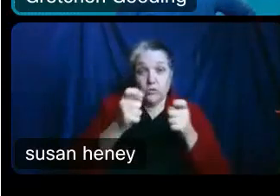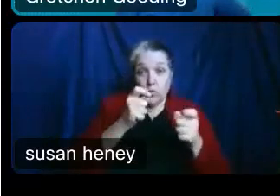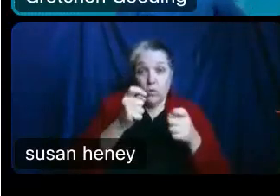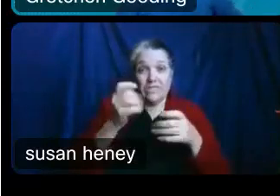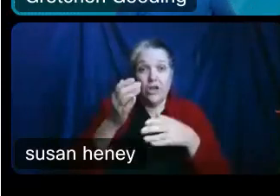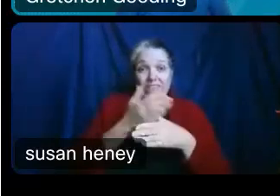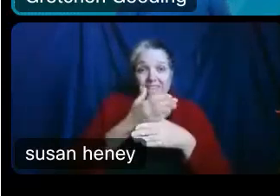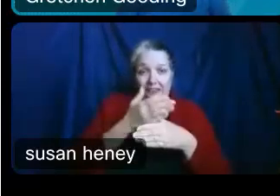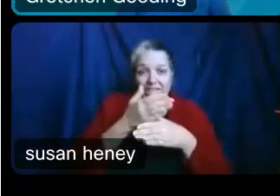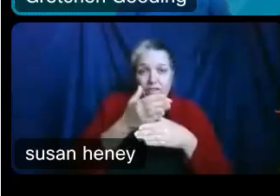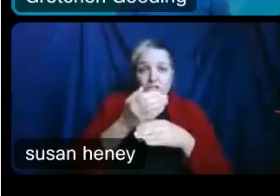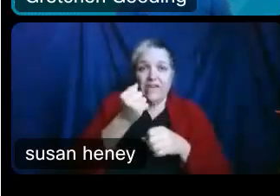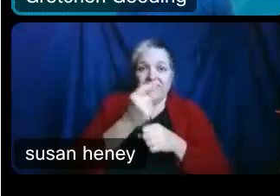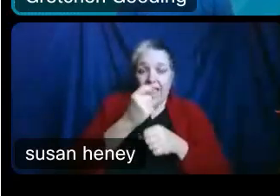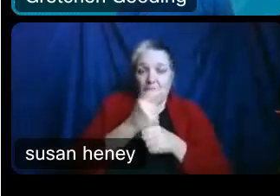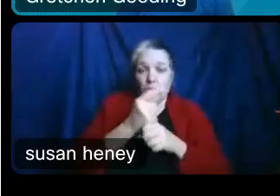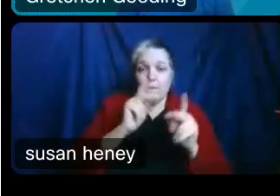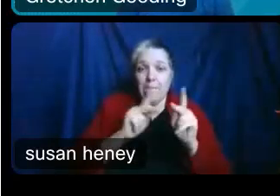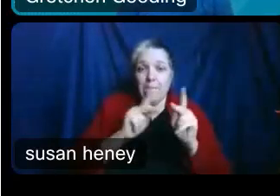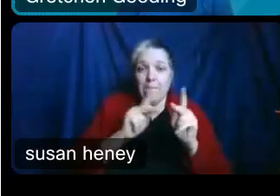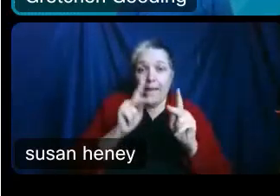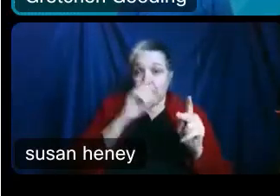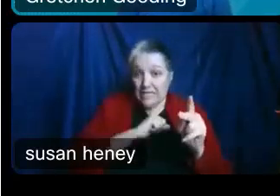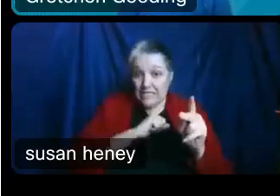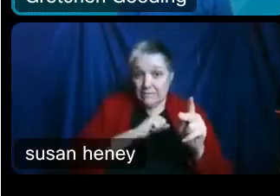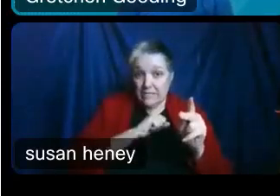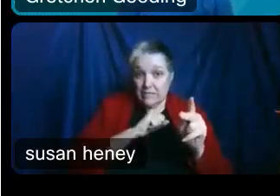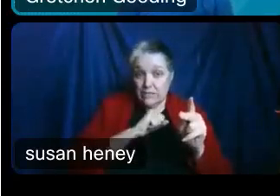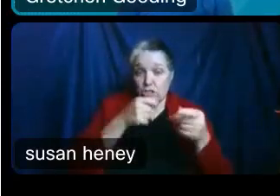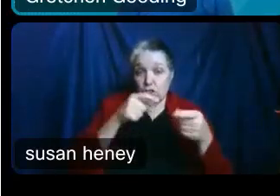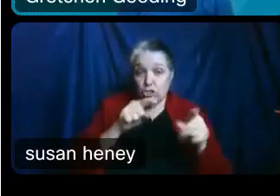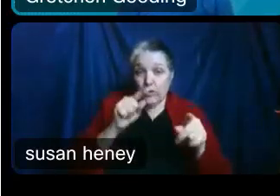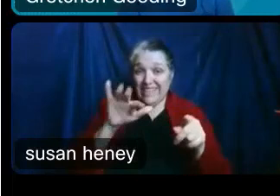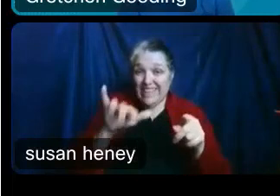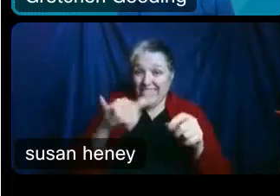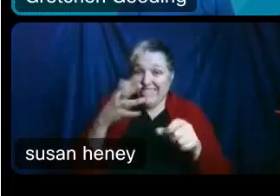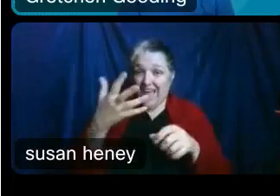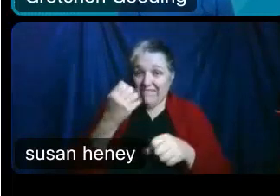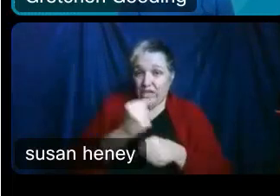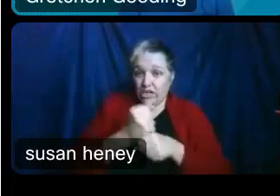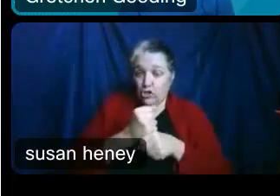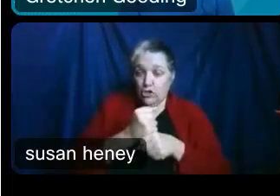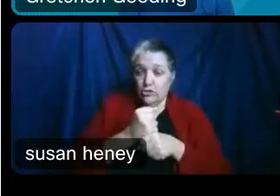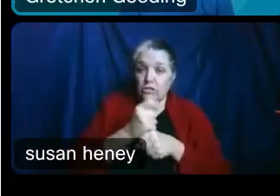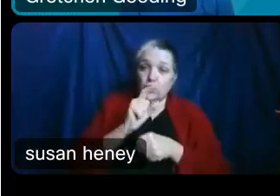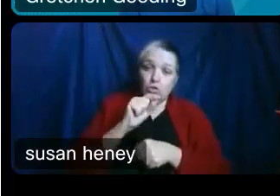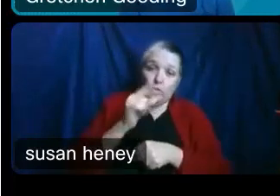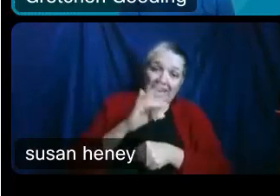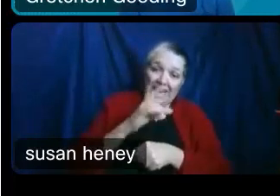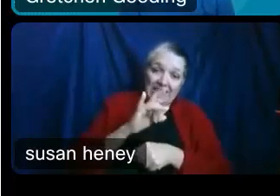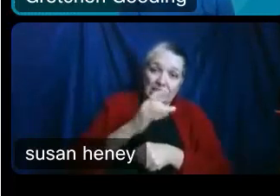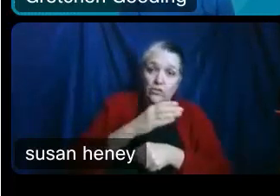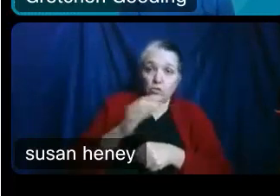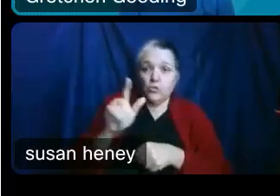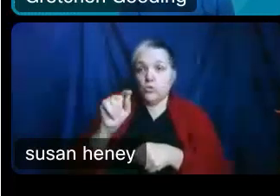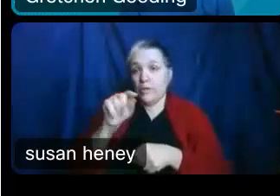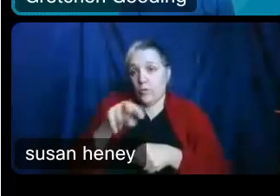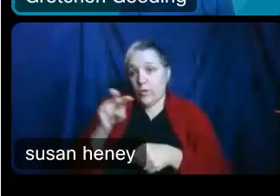of the annual population estimates across the 5-year period 2018 to 2022. The blended